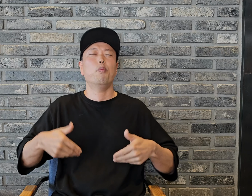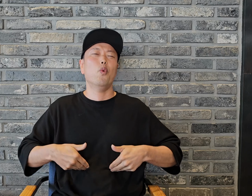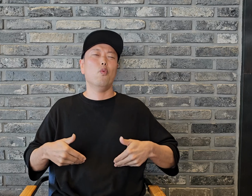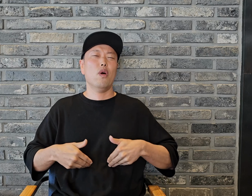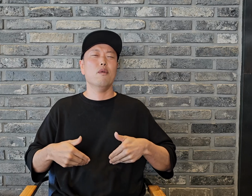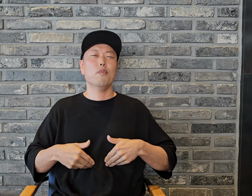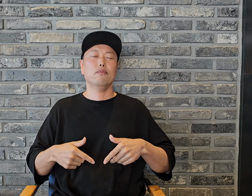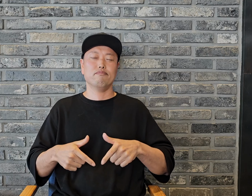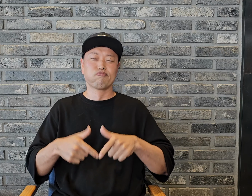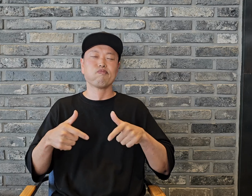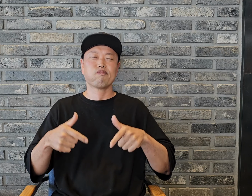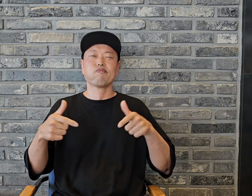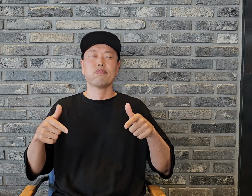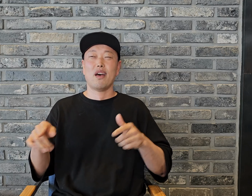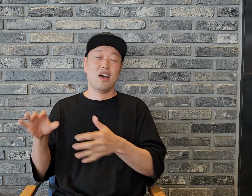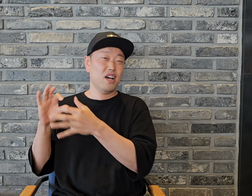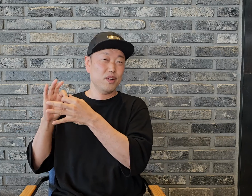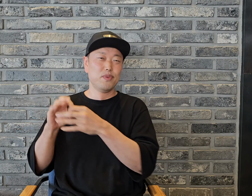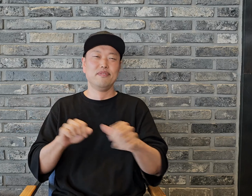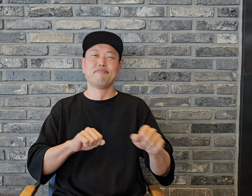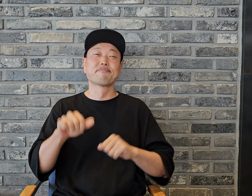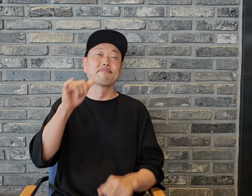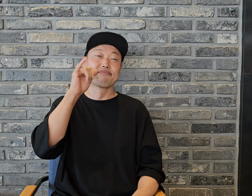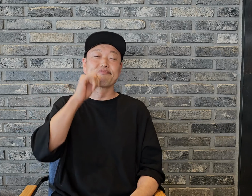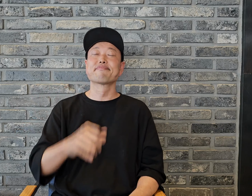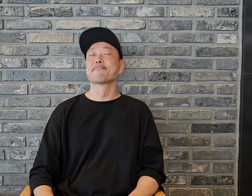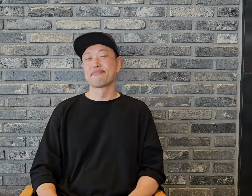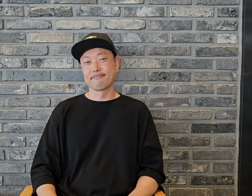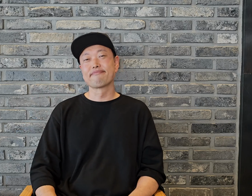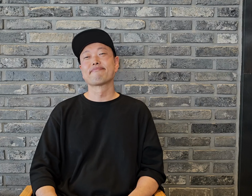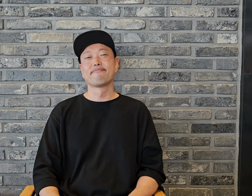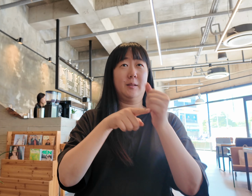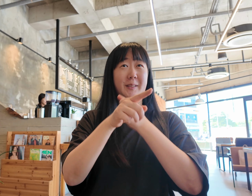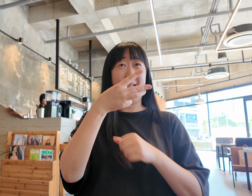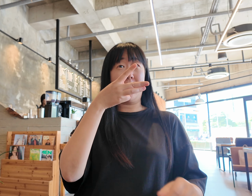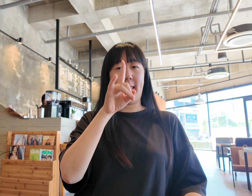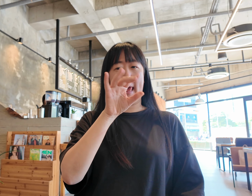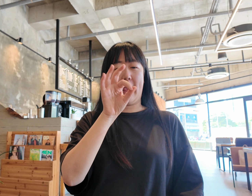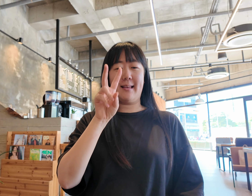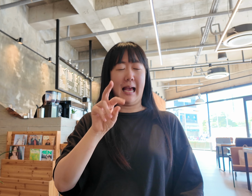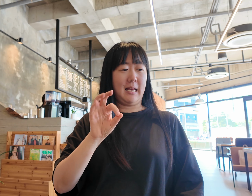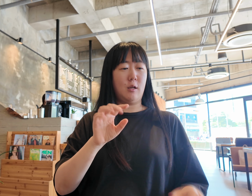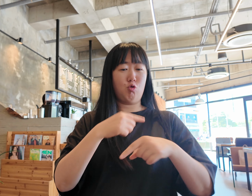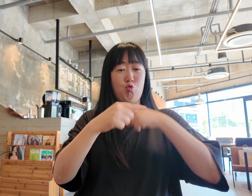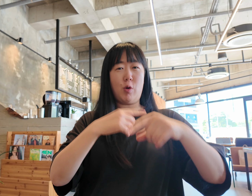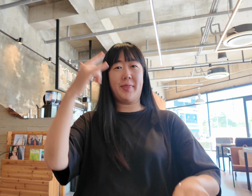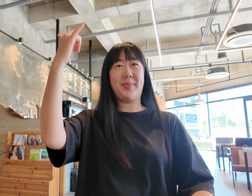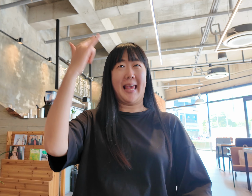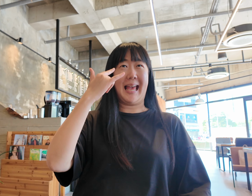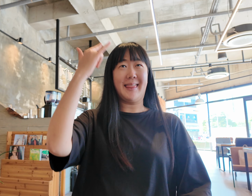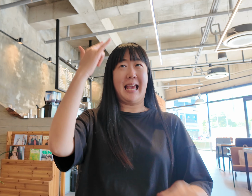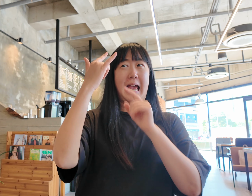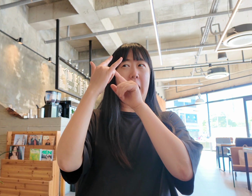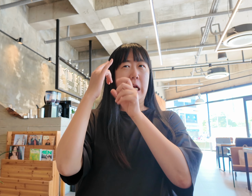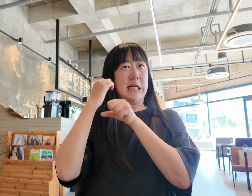I think about it more and become more active. If the sign language for the sun is originally like this,